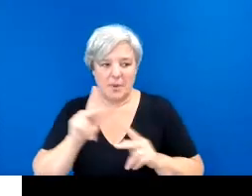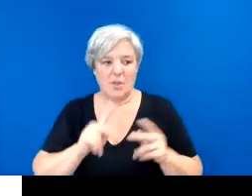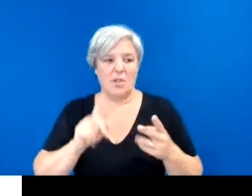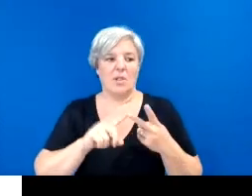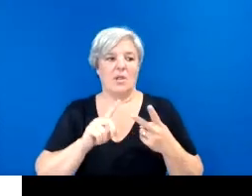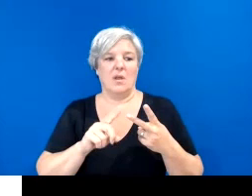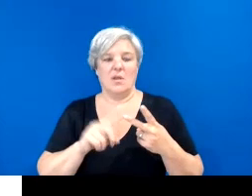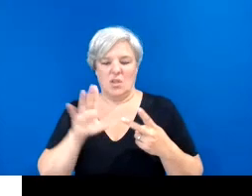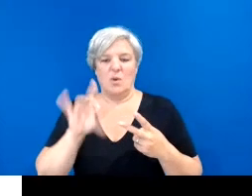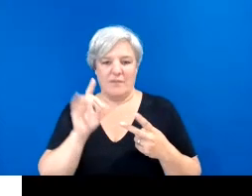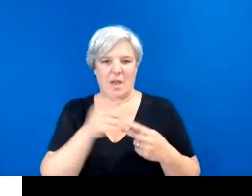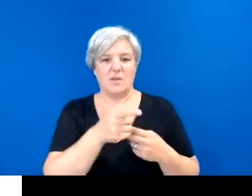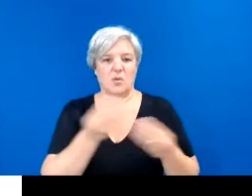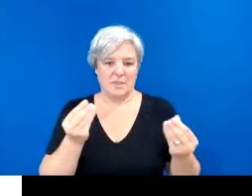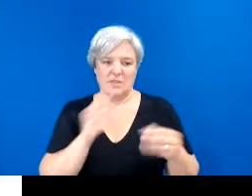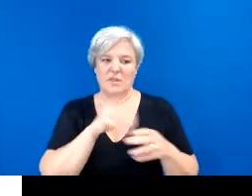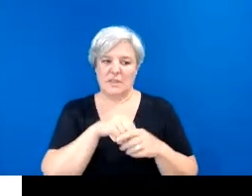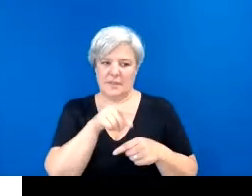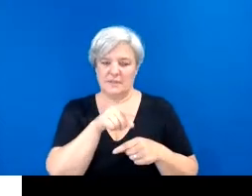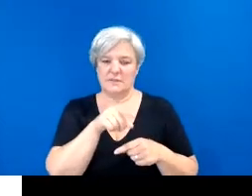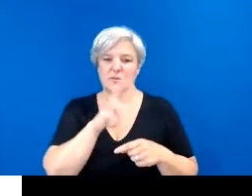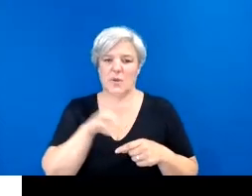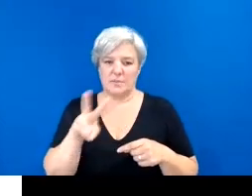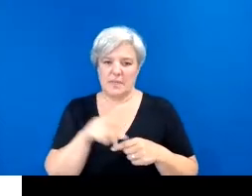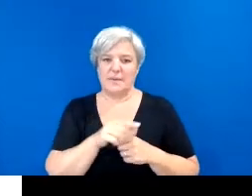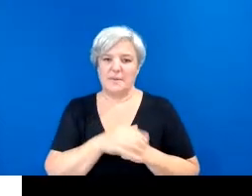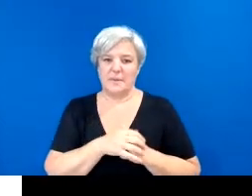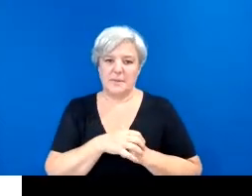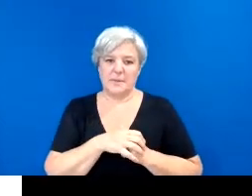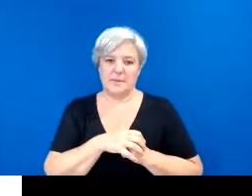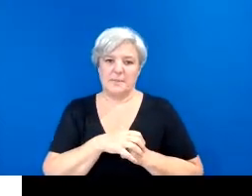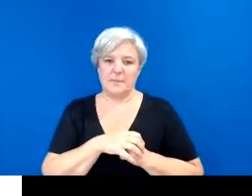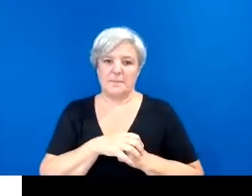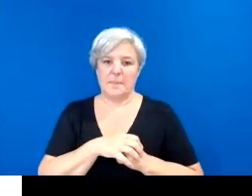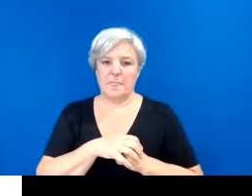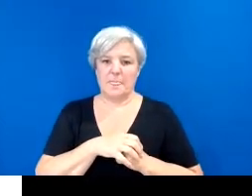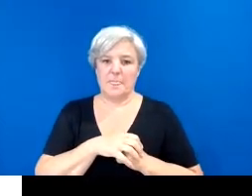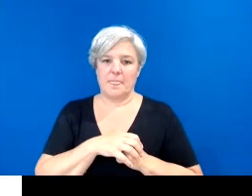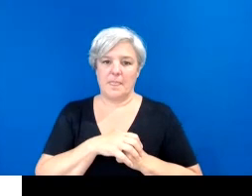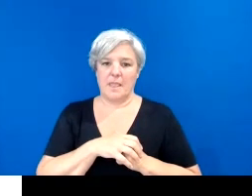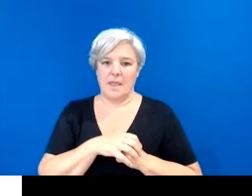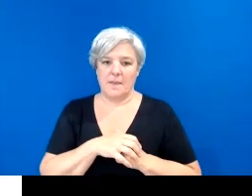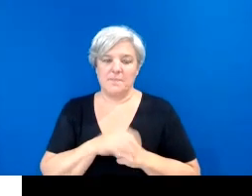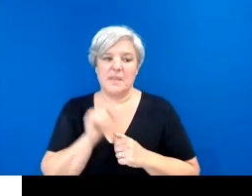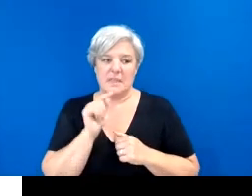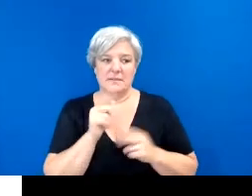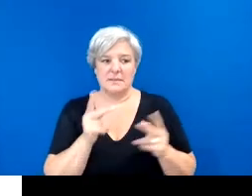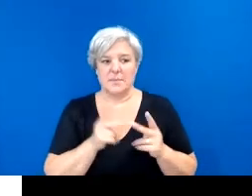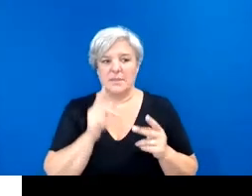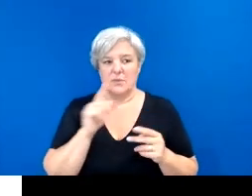to find their materials here. This is the place for you. Yeah.